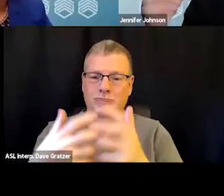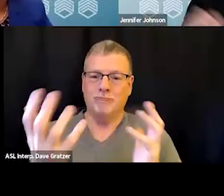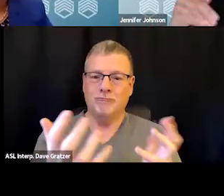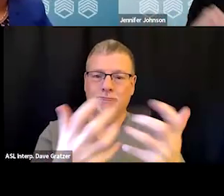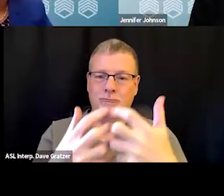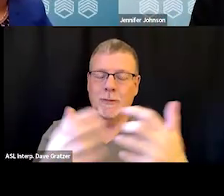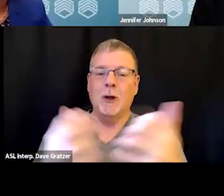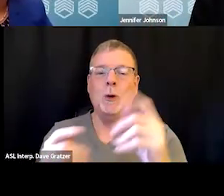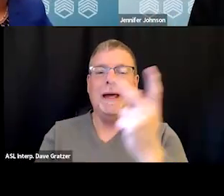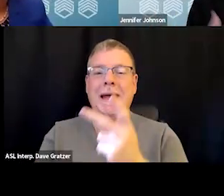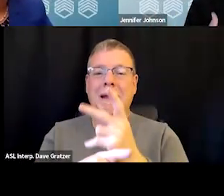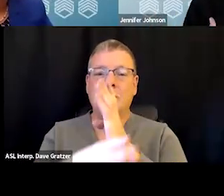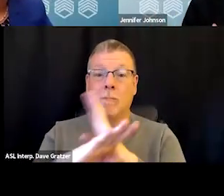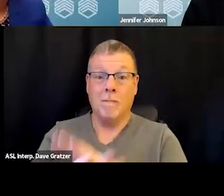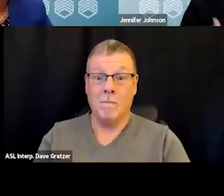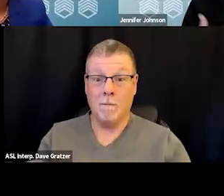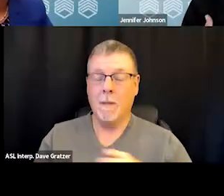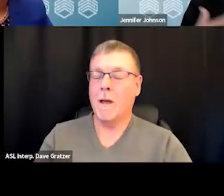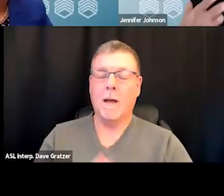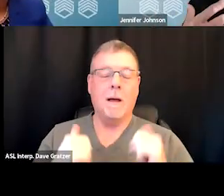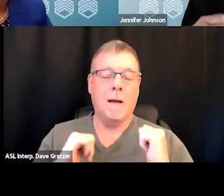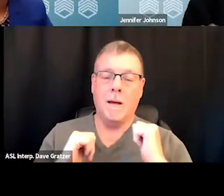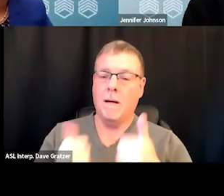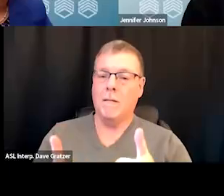de-escalation is really, really important